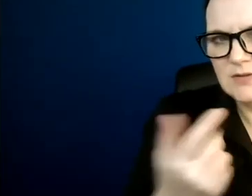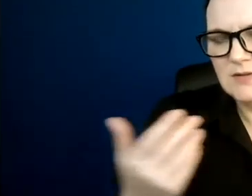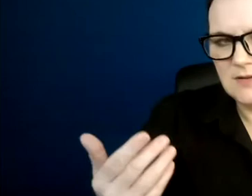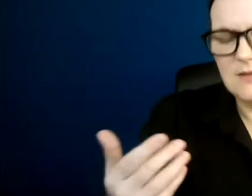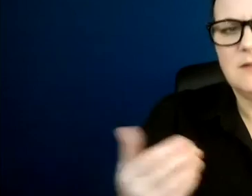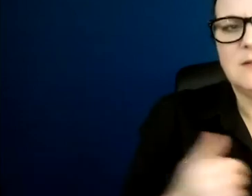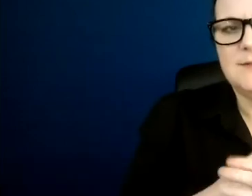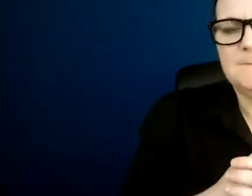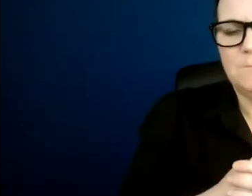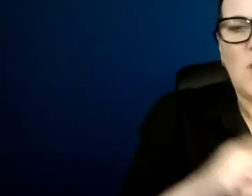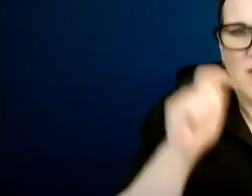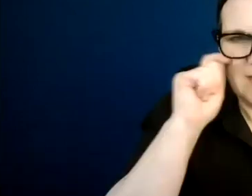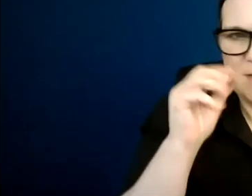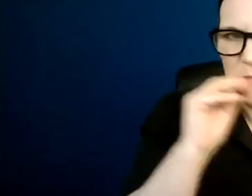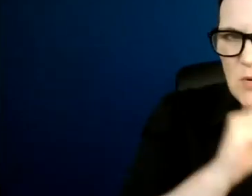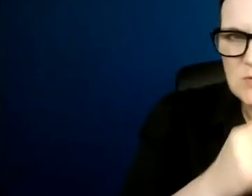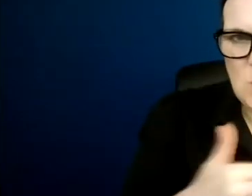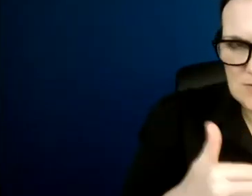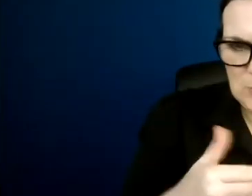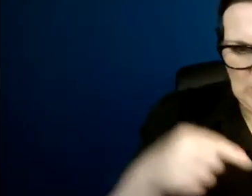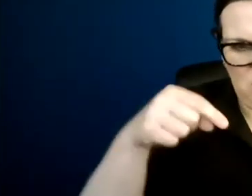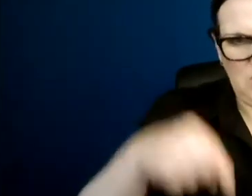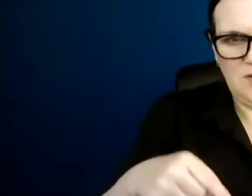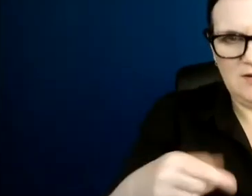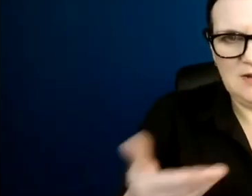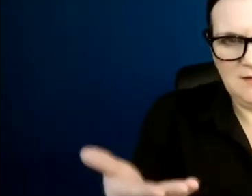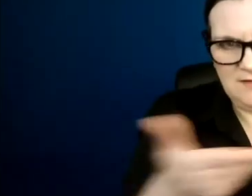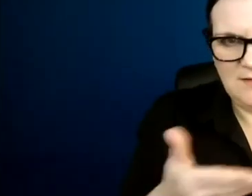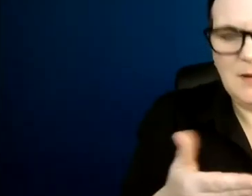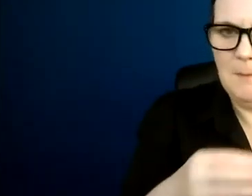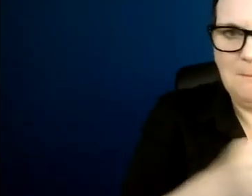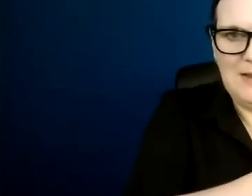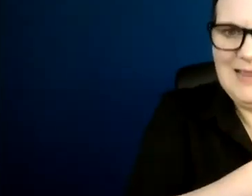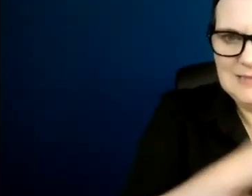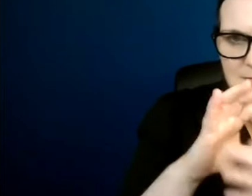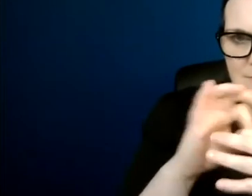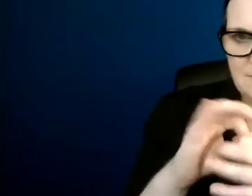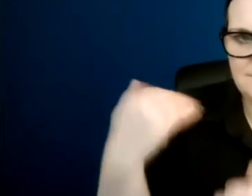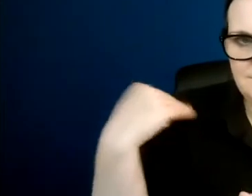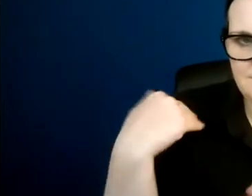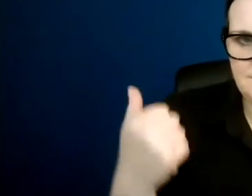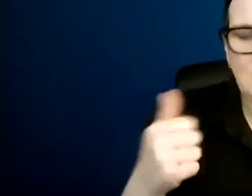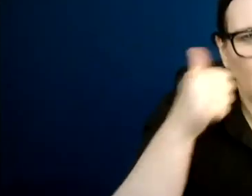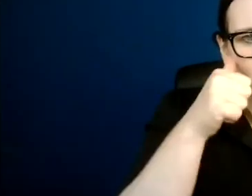it's really important that we are here, please get in touch, you know BPFI has a very